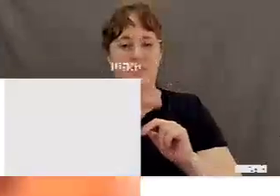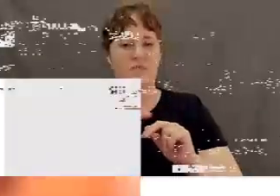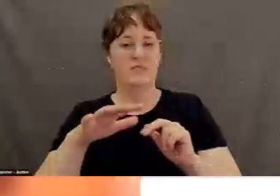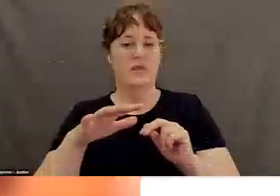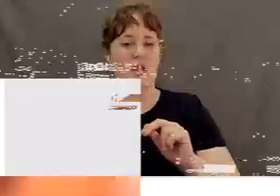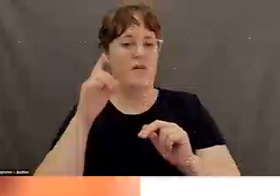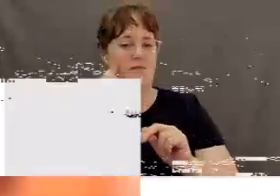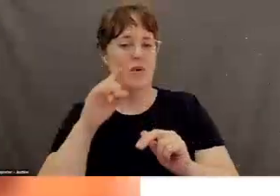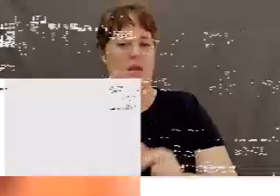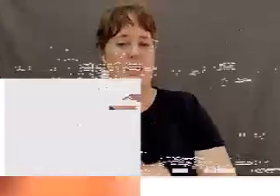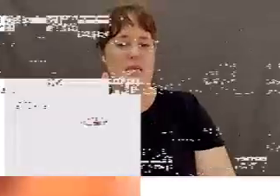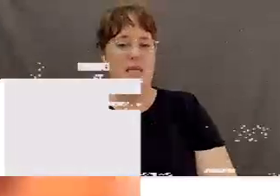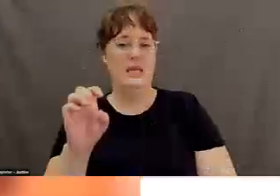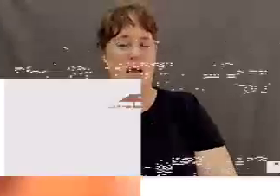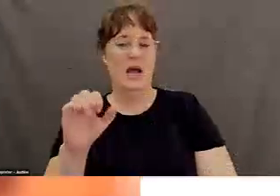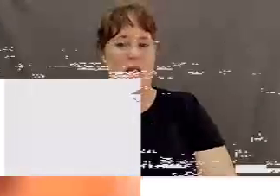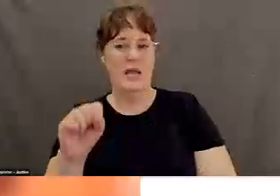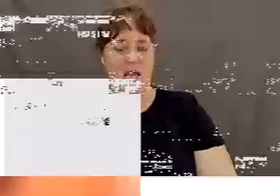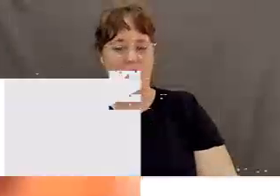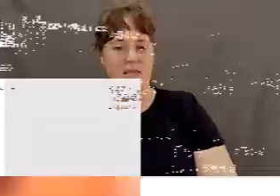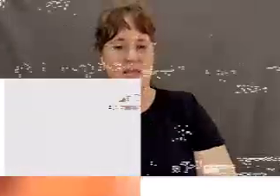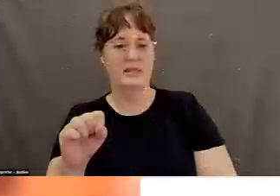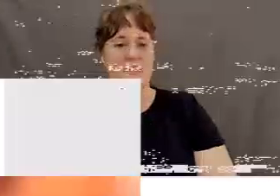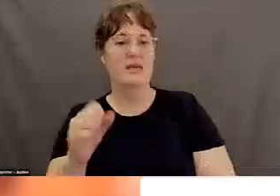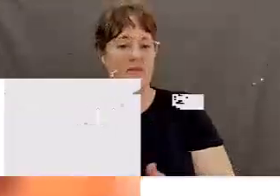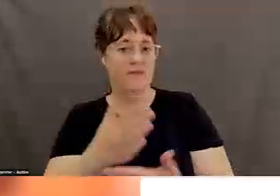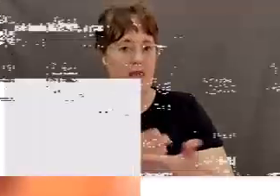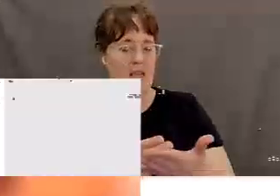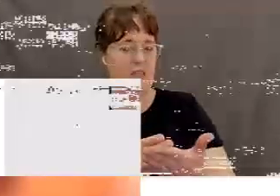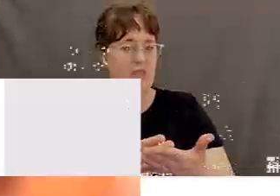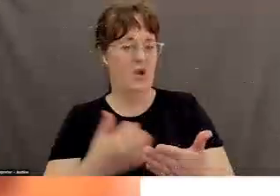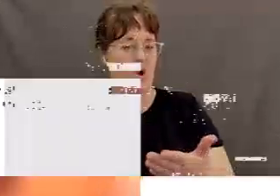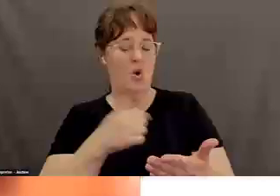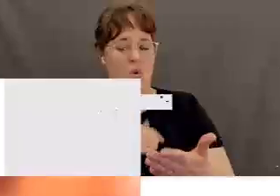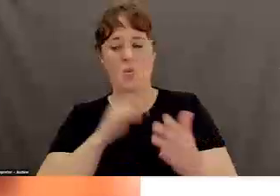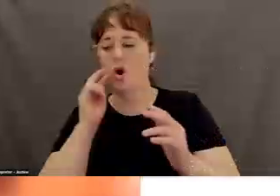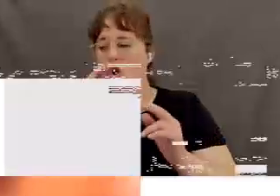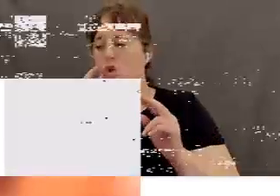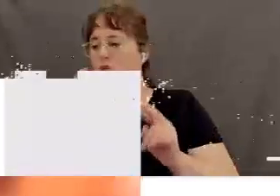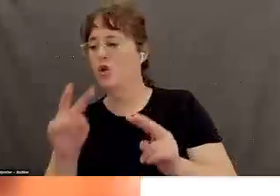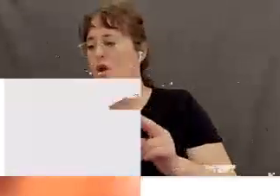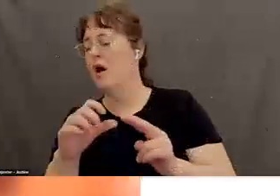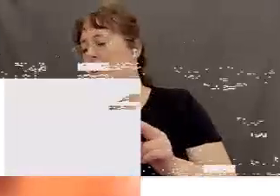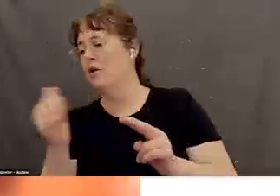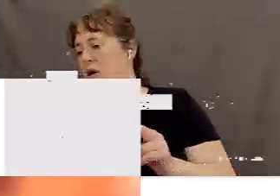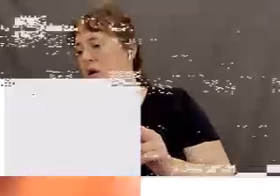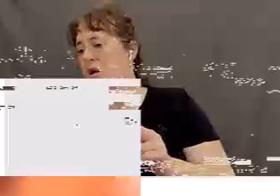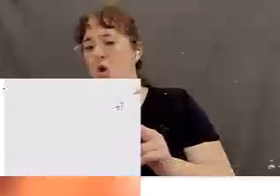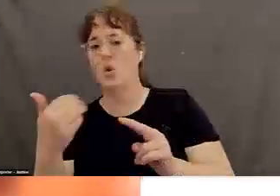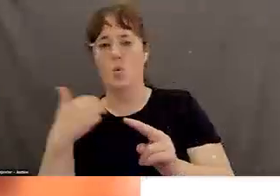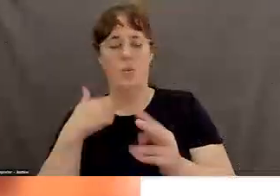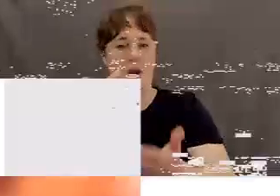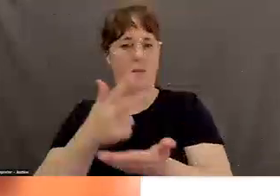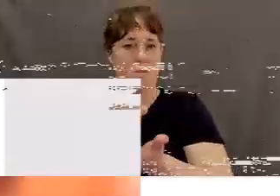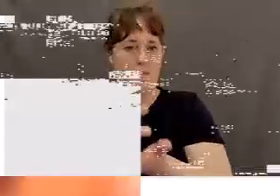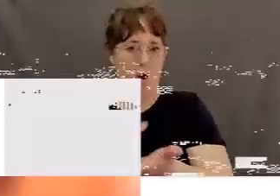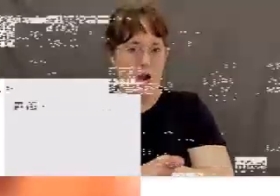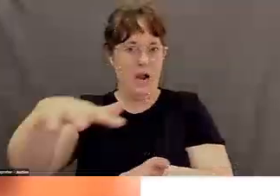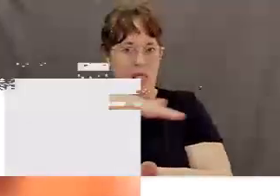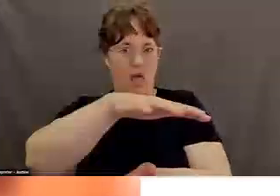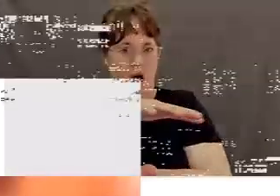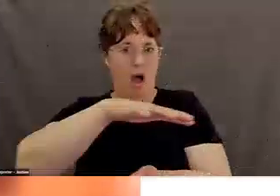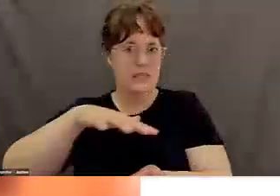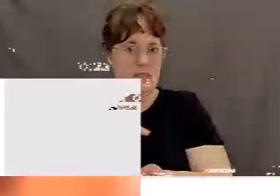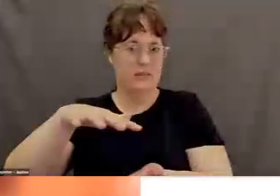Boardroom: We were looking at an alternative, just to use a real example, where there was a surface parking lot, and as we were drafting the draft an environmental